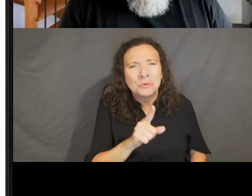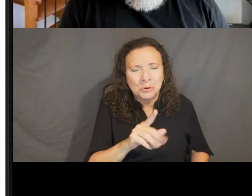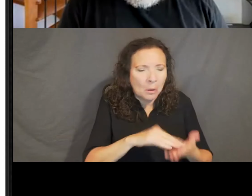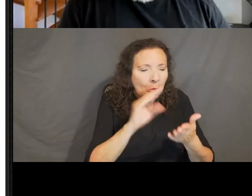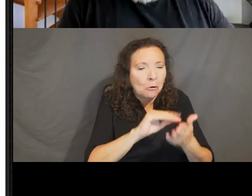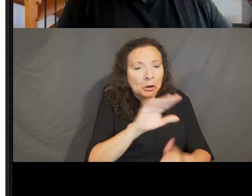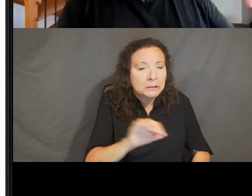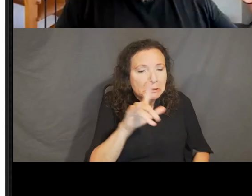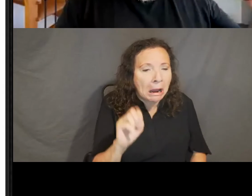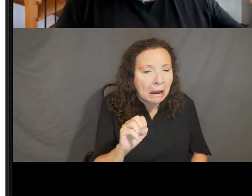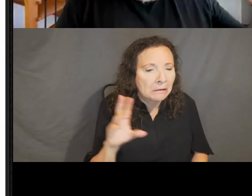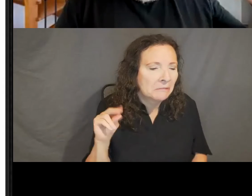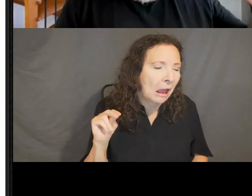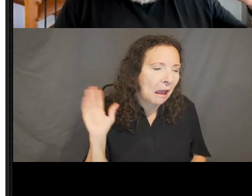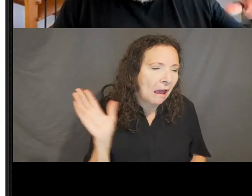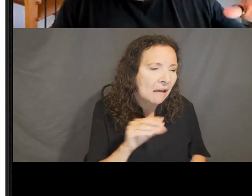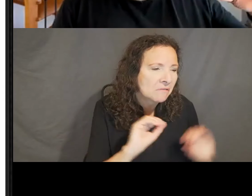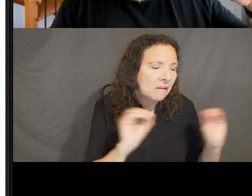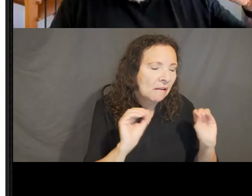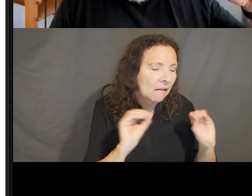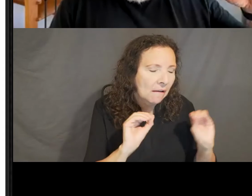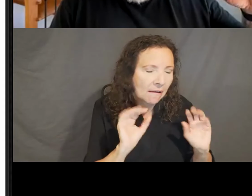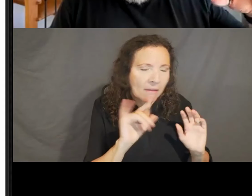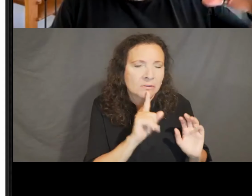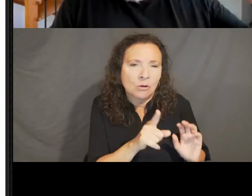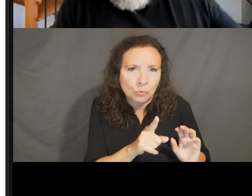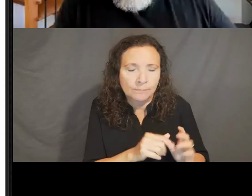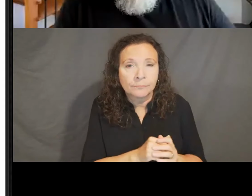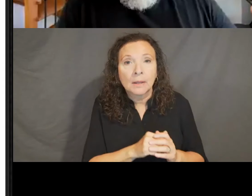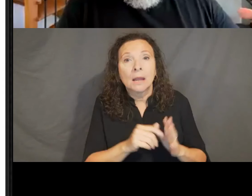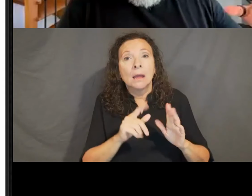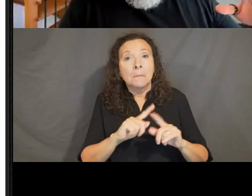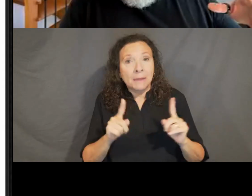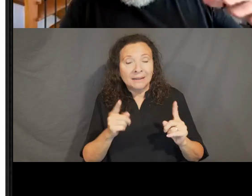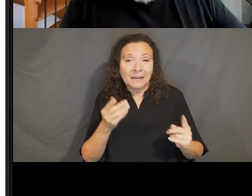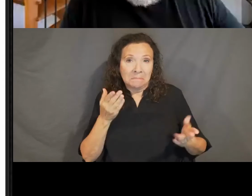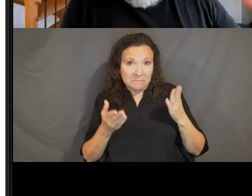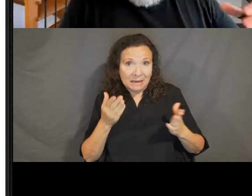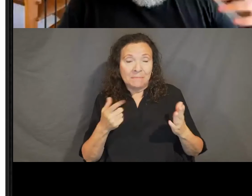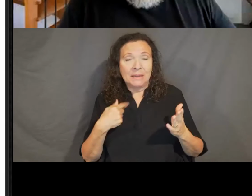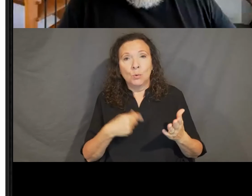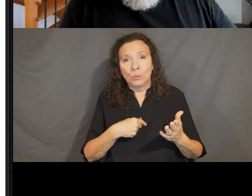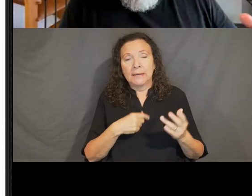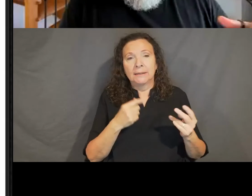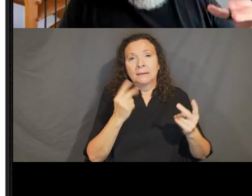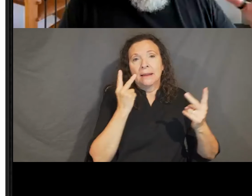But even if you don't agree with the fact that we might be visual, auditory, or kinesthetic